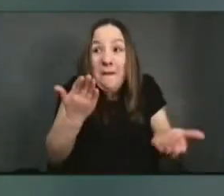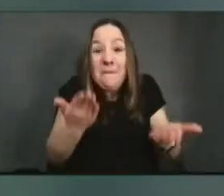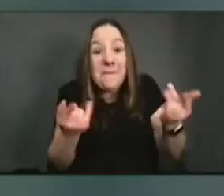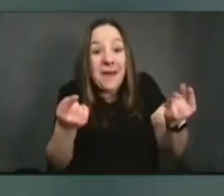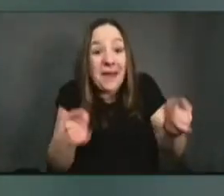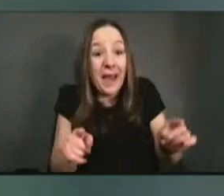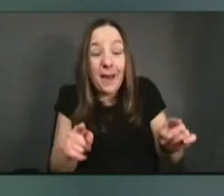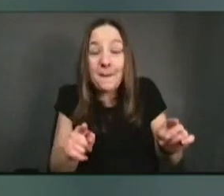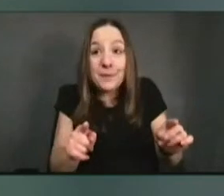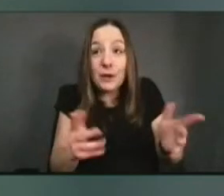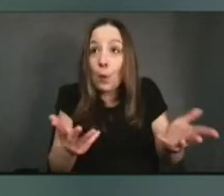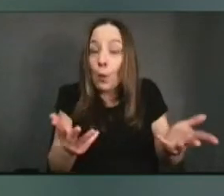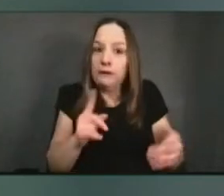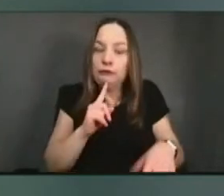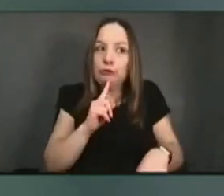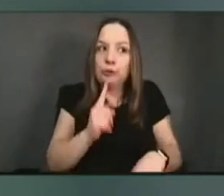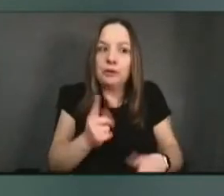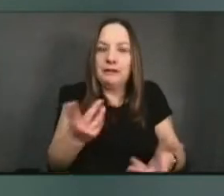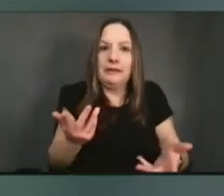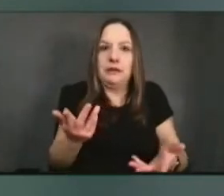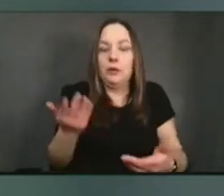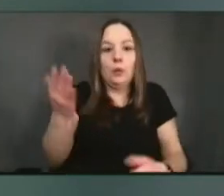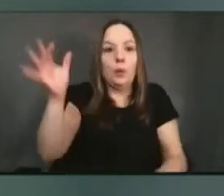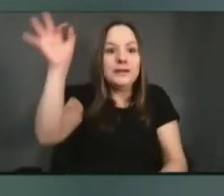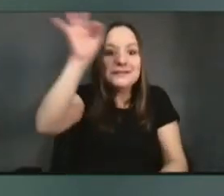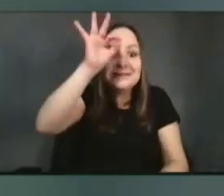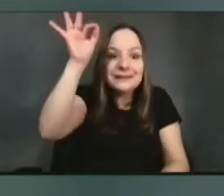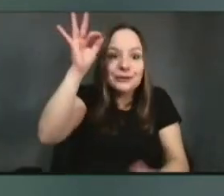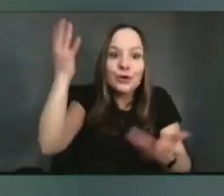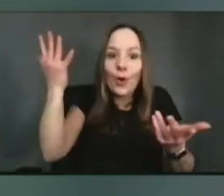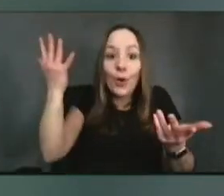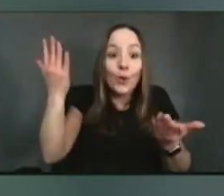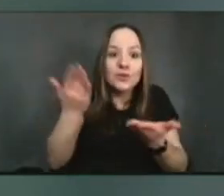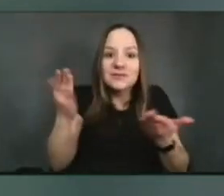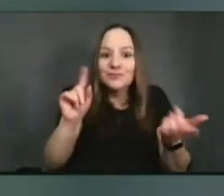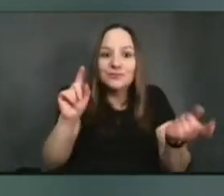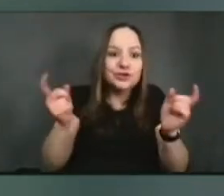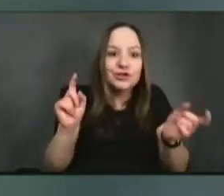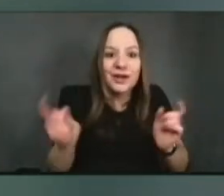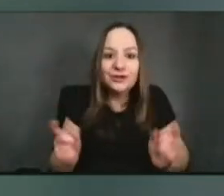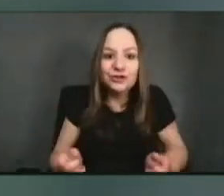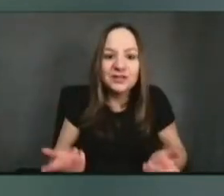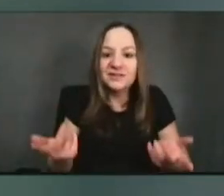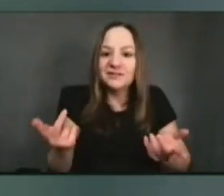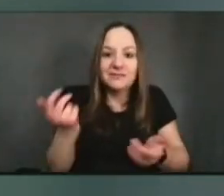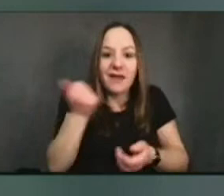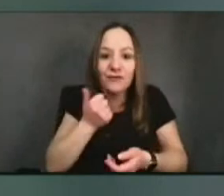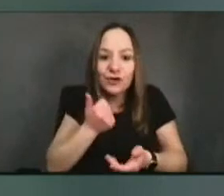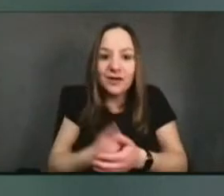possibly come when, quite frankly, with this unprecedented nature of Covid 19. It's a